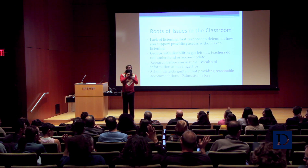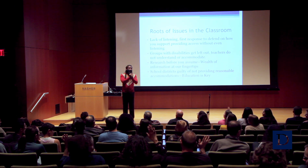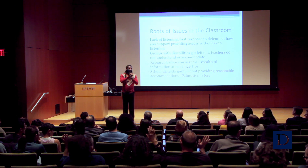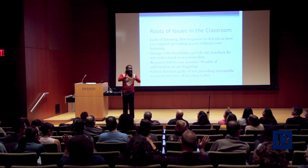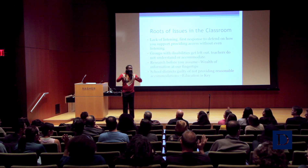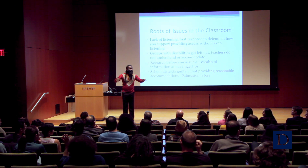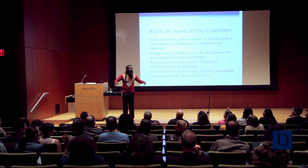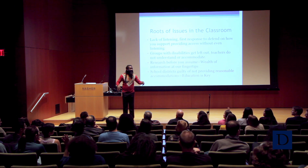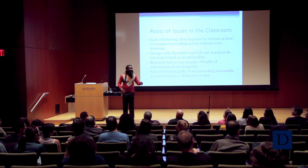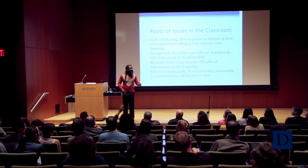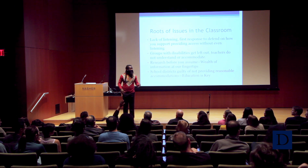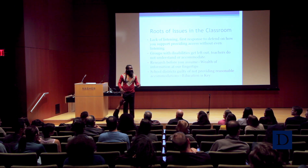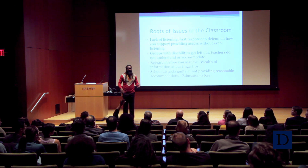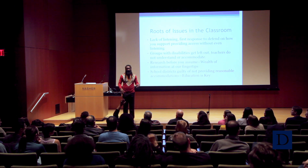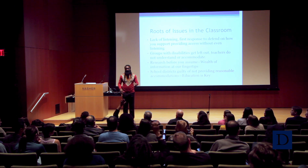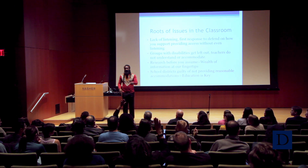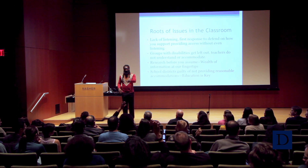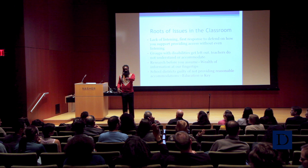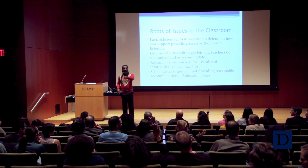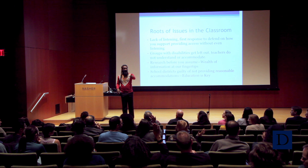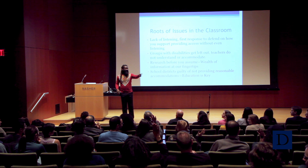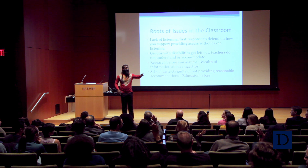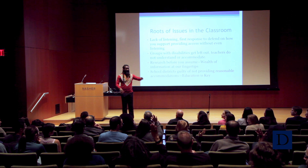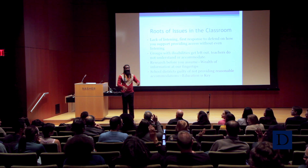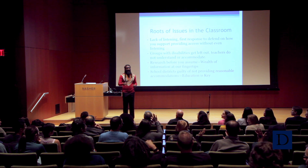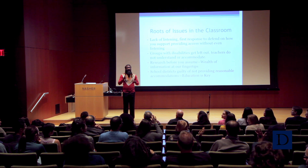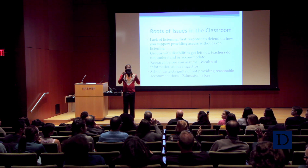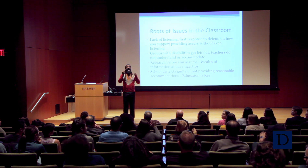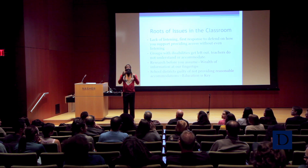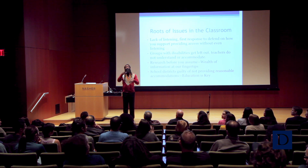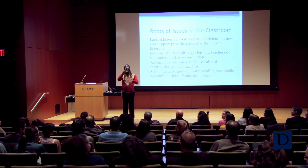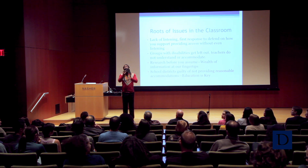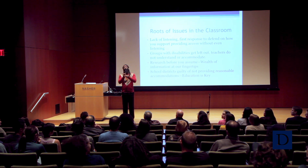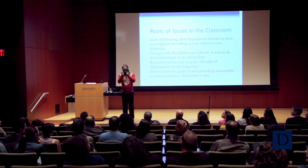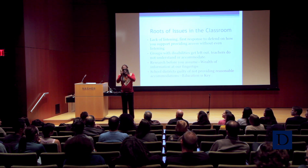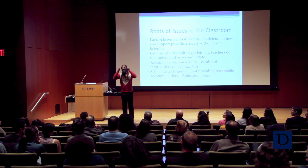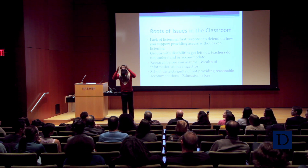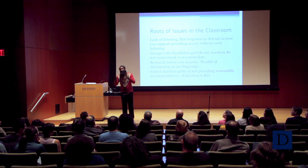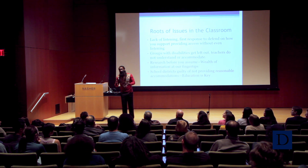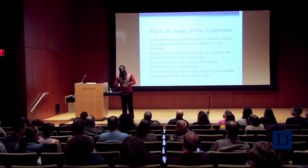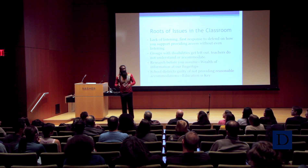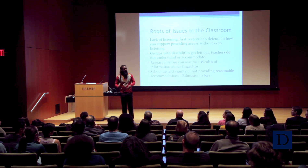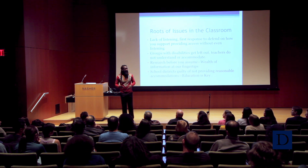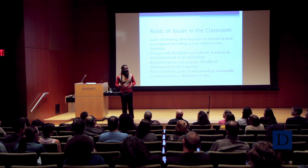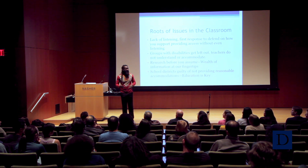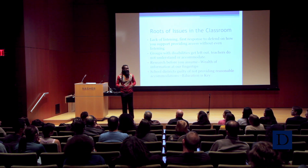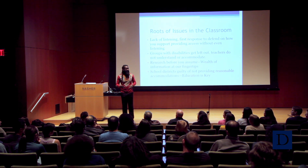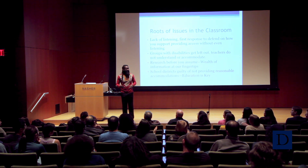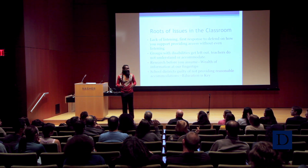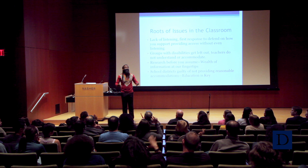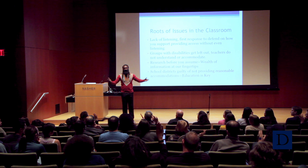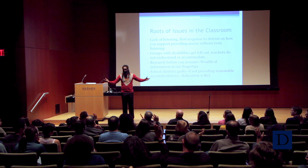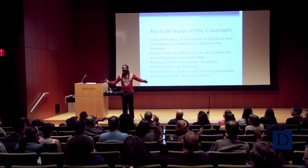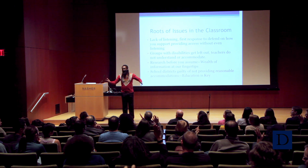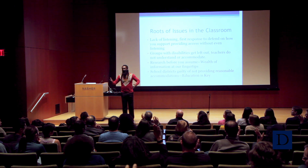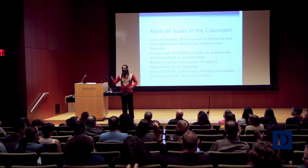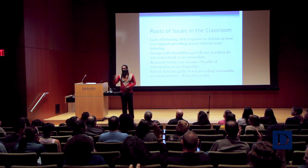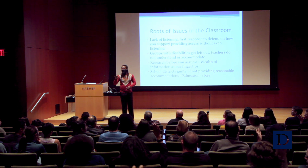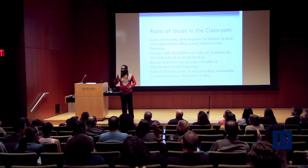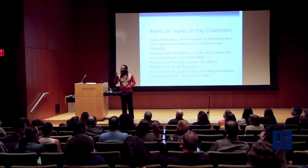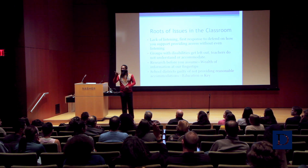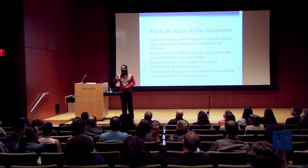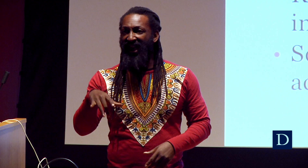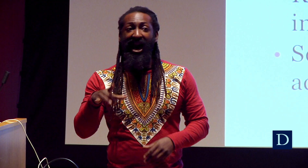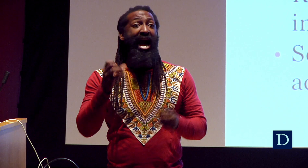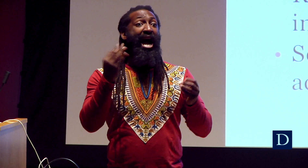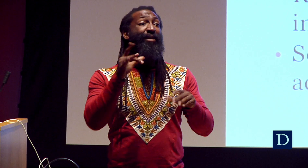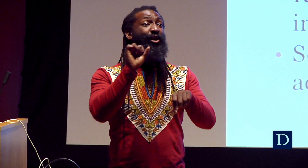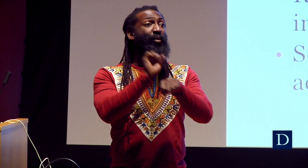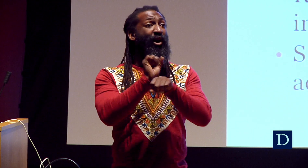So how many of you work with children? How many of you work with teachers? Right?